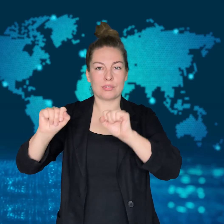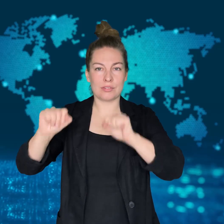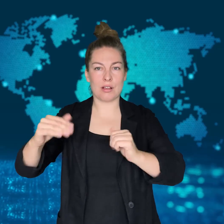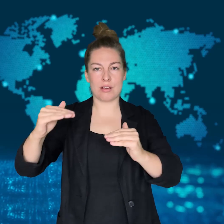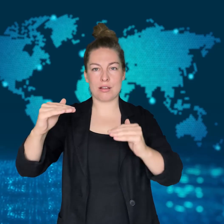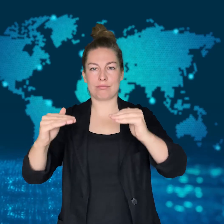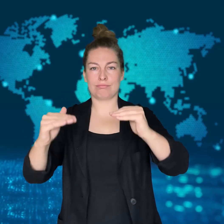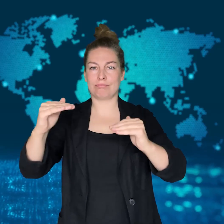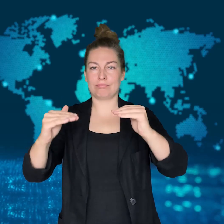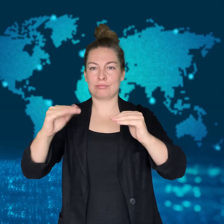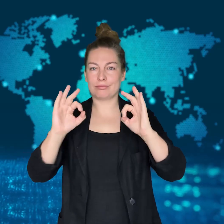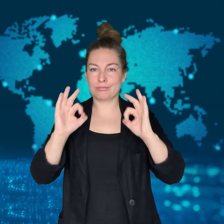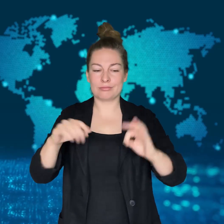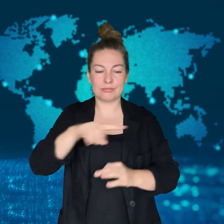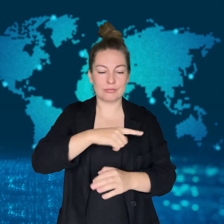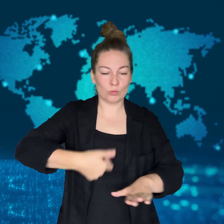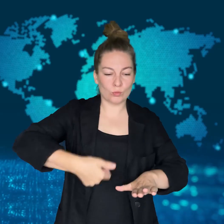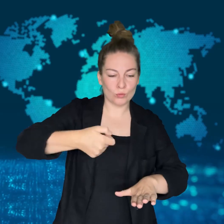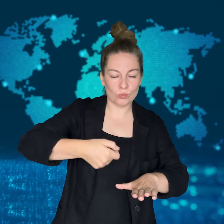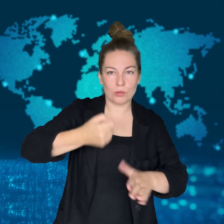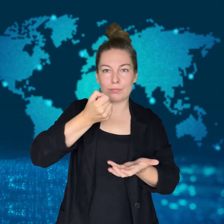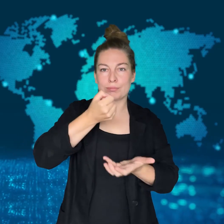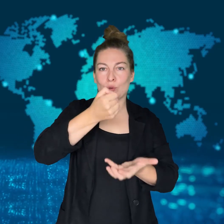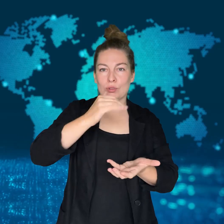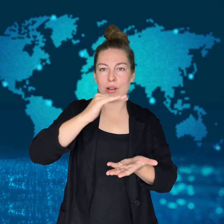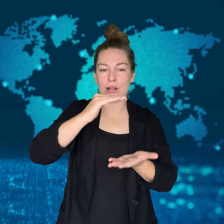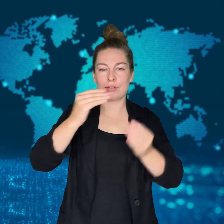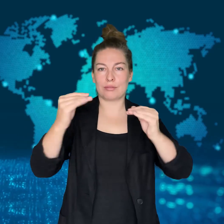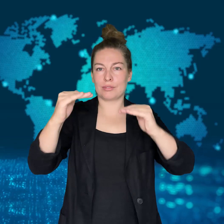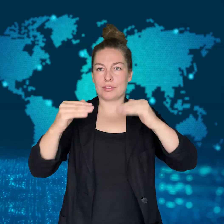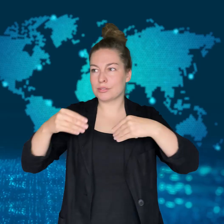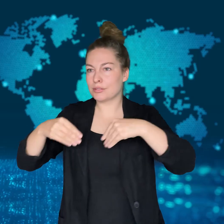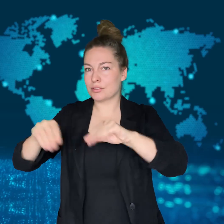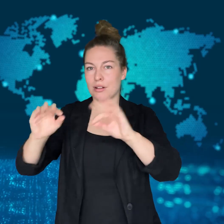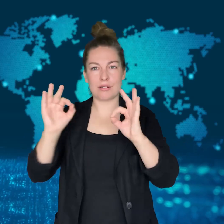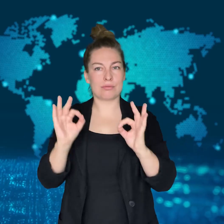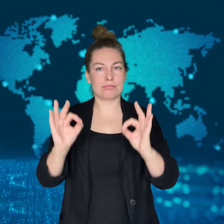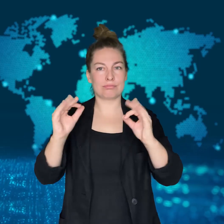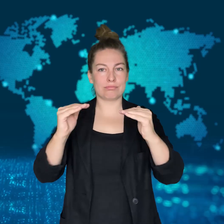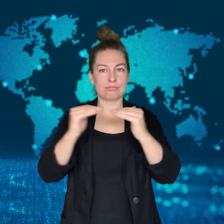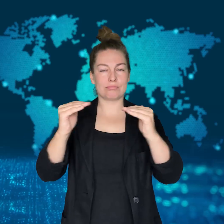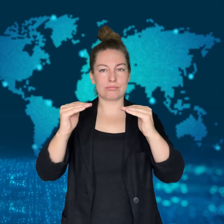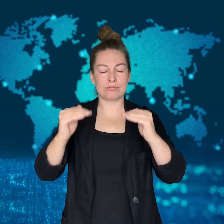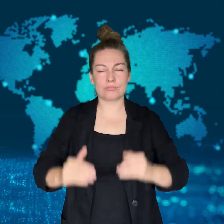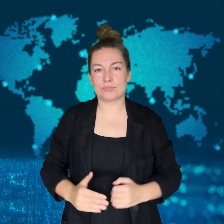will "balance its budget."